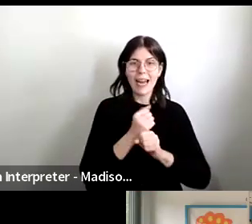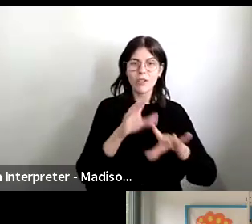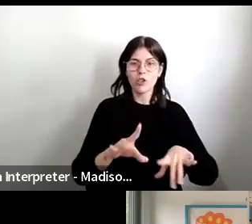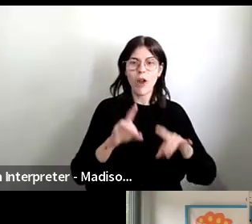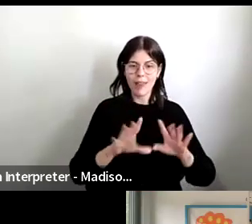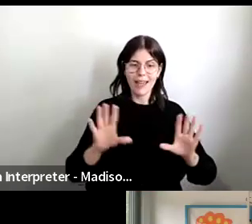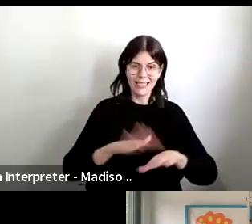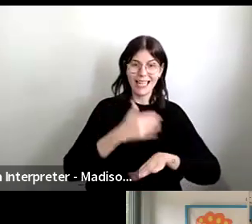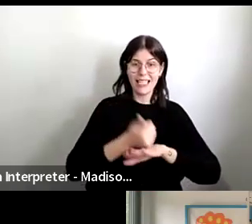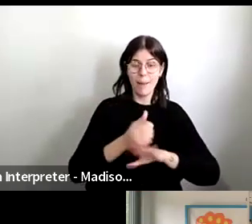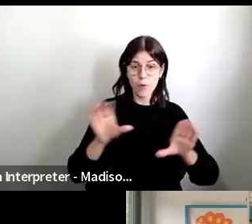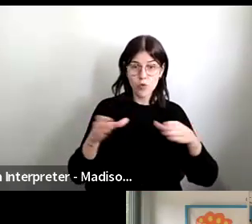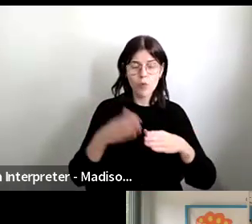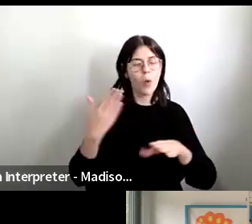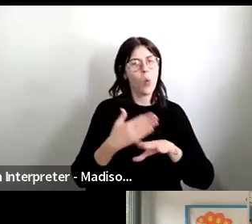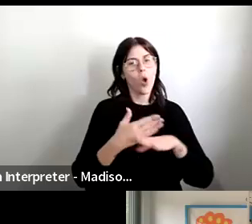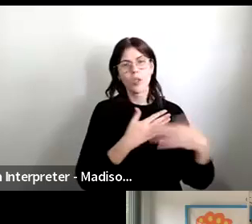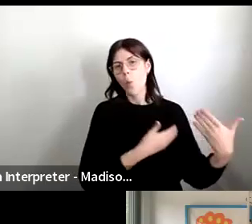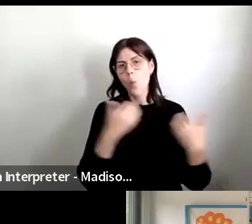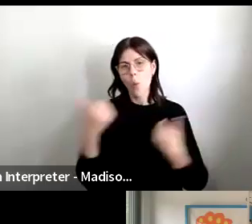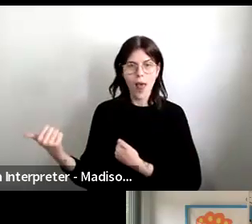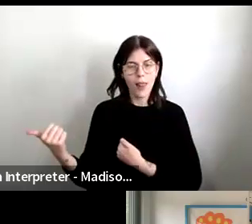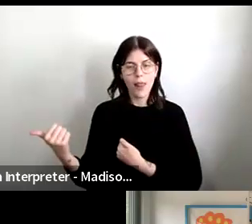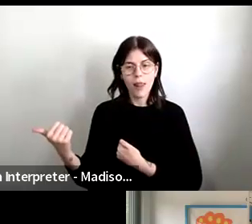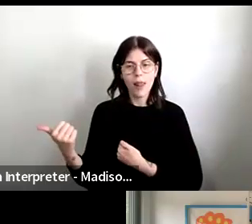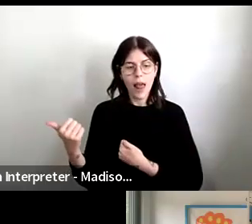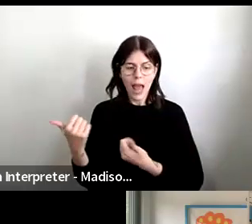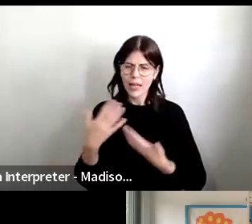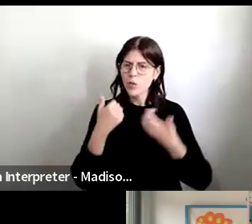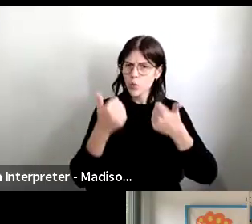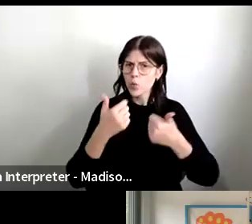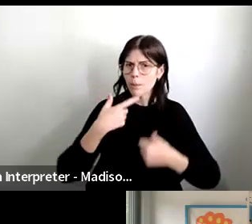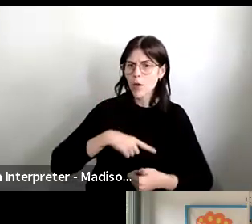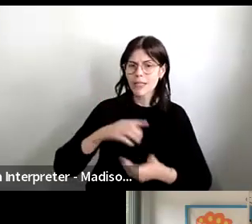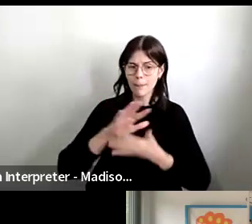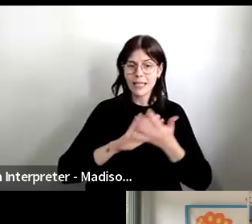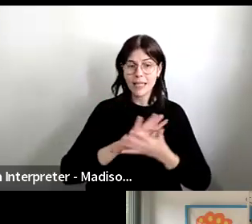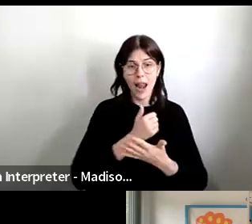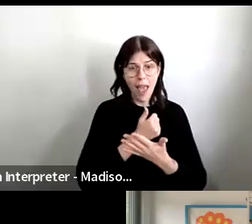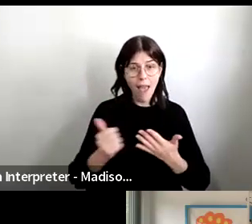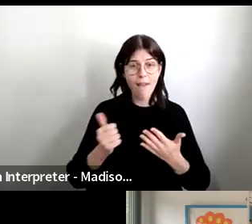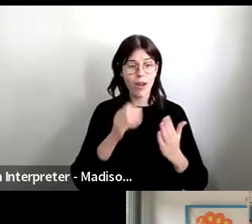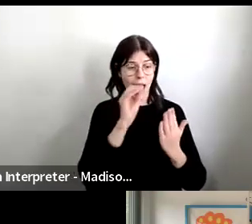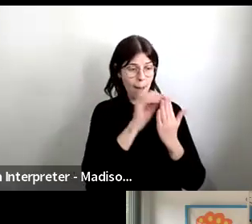really well. And it is reassuring too because it means that every application is looked at